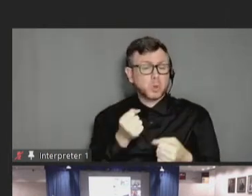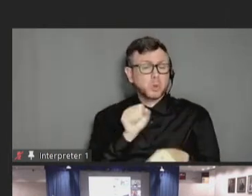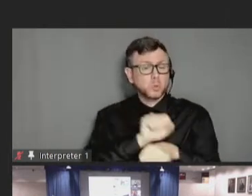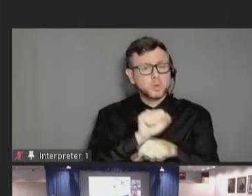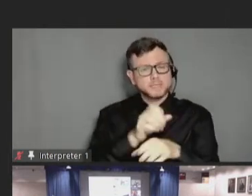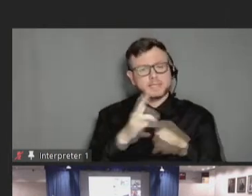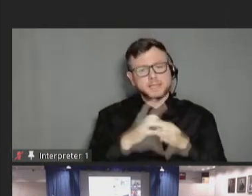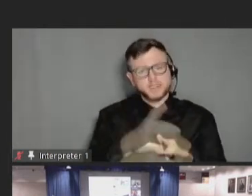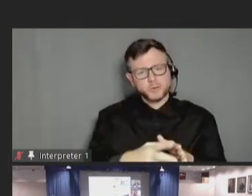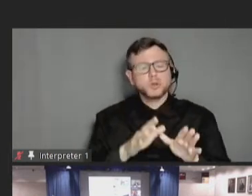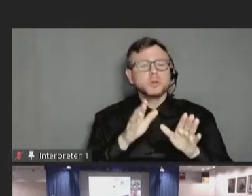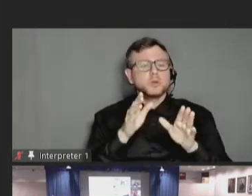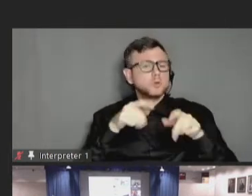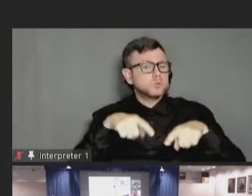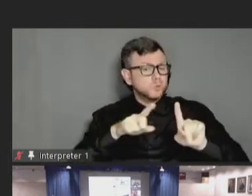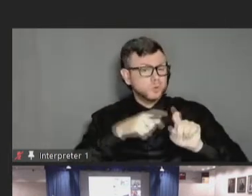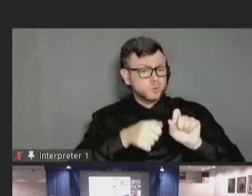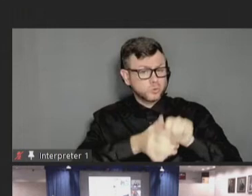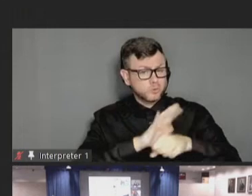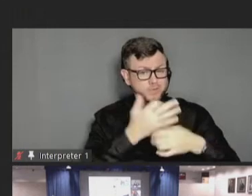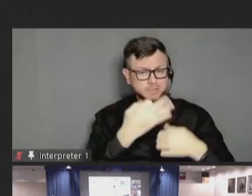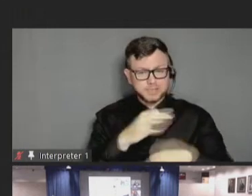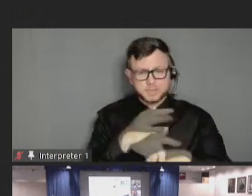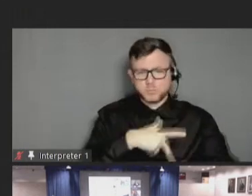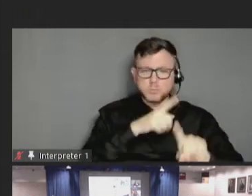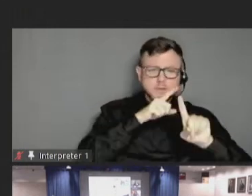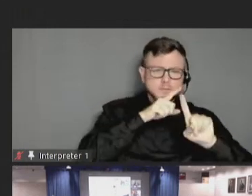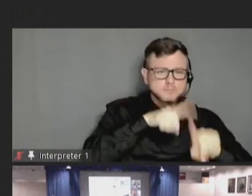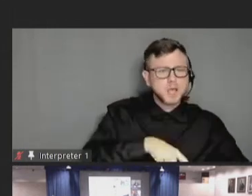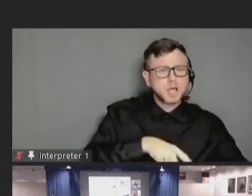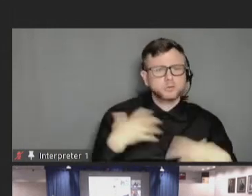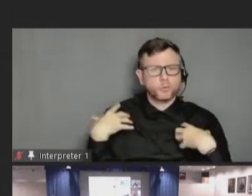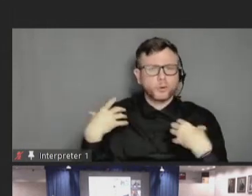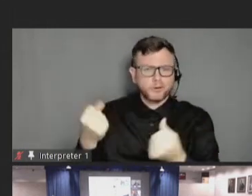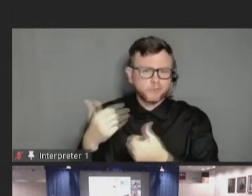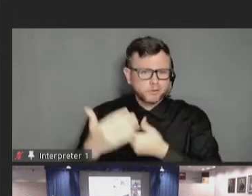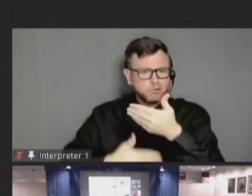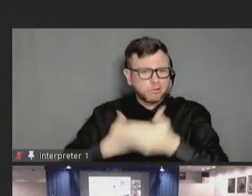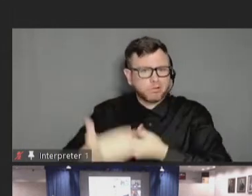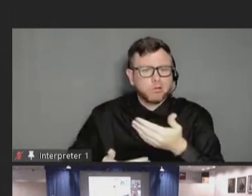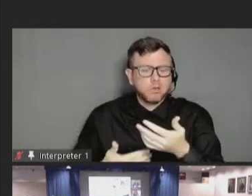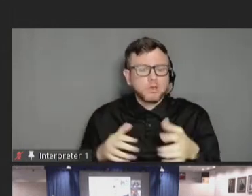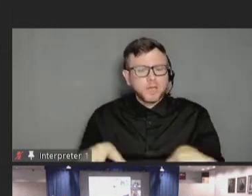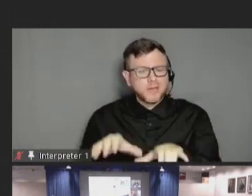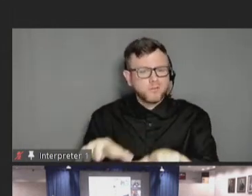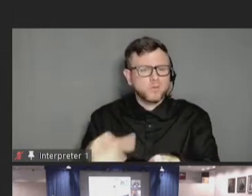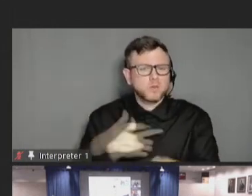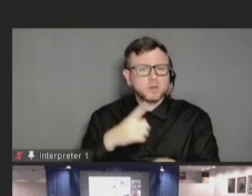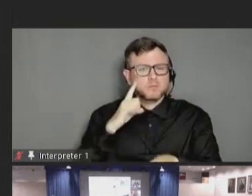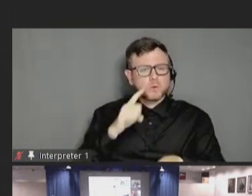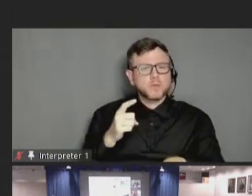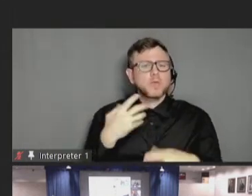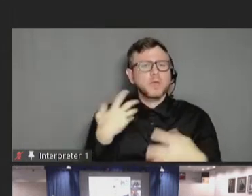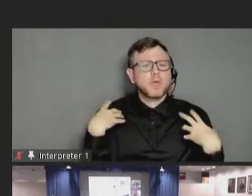response and recovery efforts and around health system transformation more broadly. There was